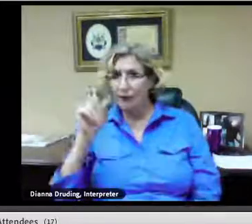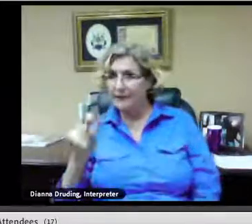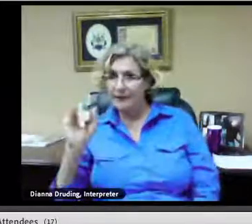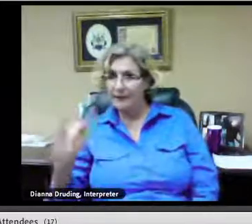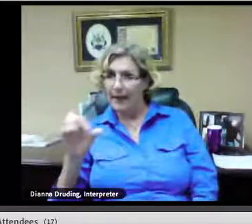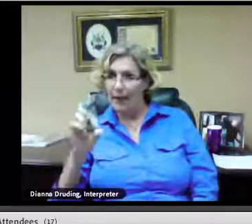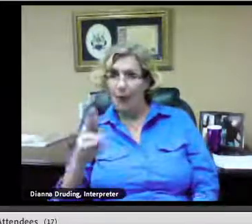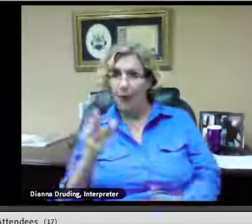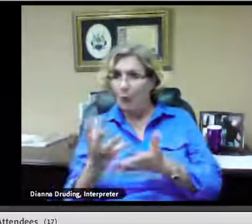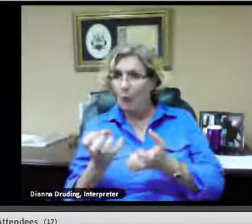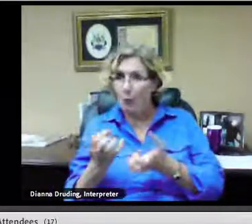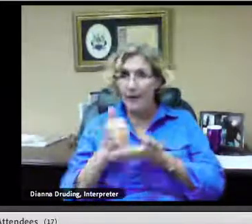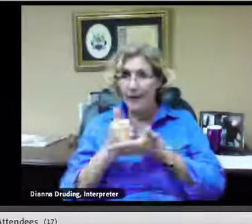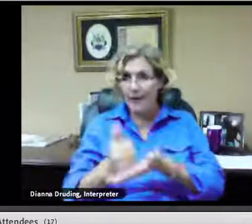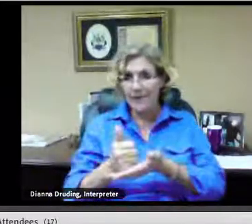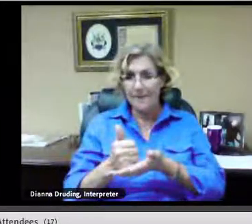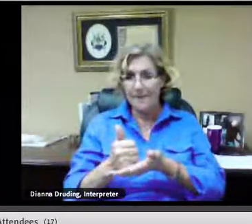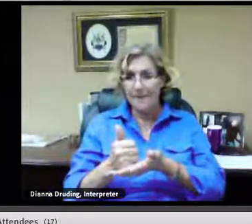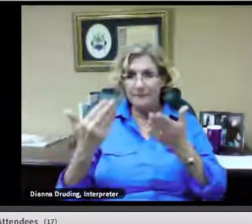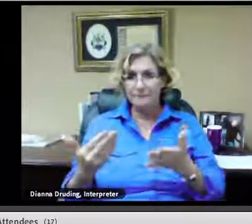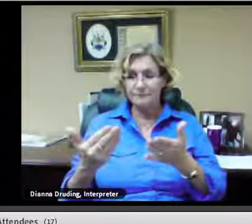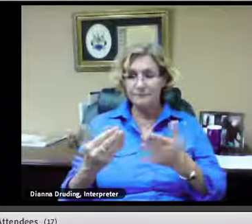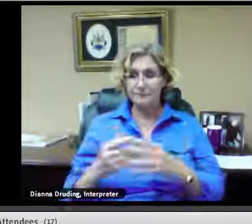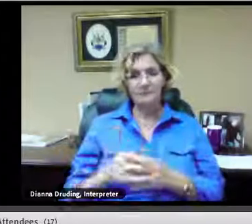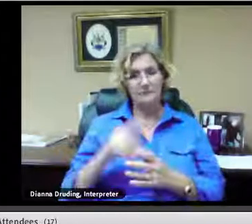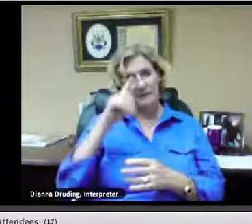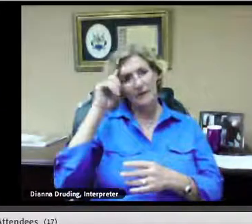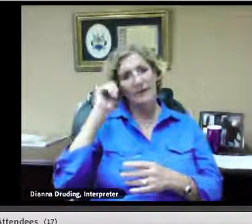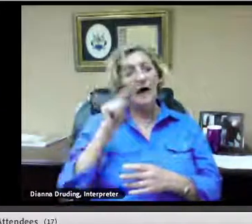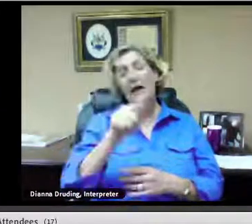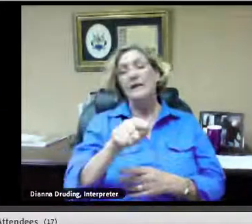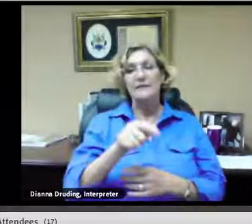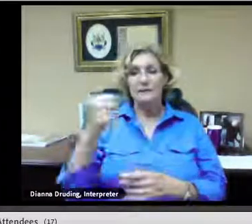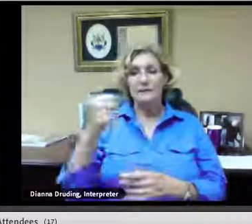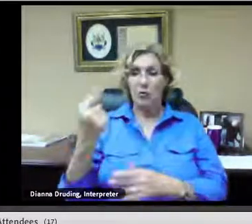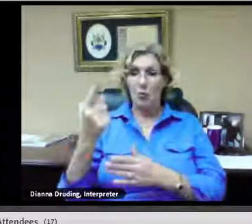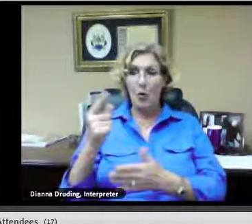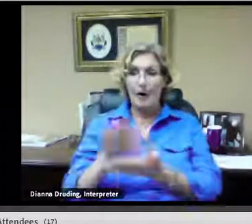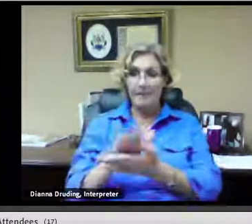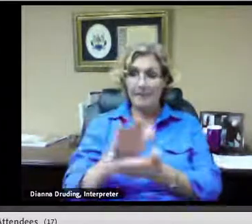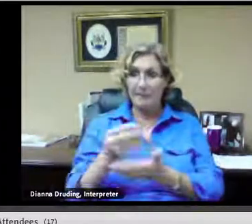or people-first language, practical technique to avoid dehumanizing people with disabilities.